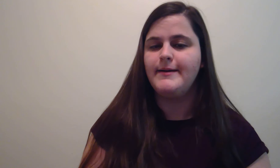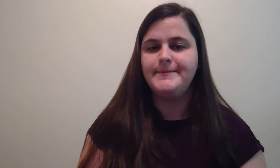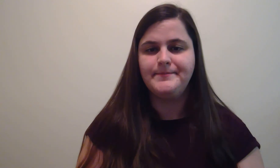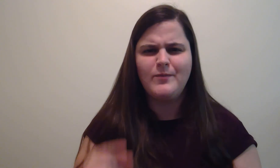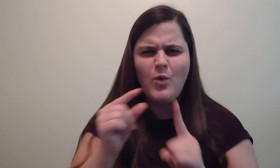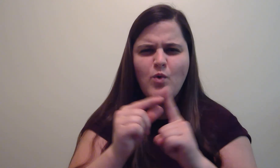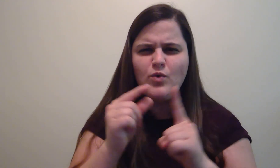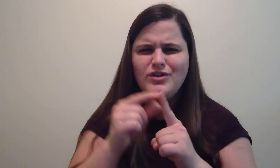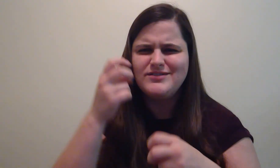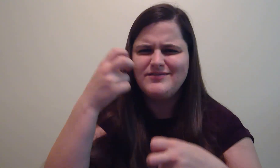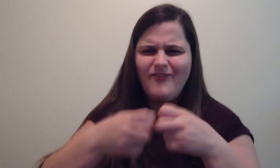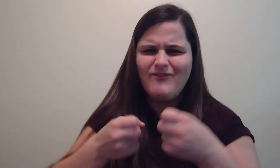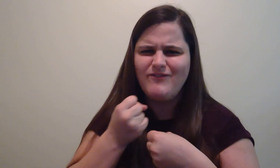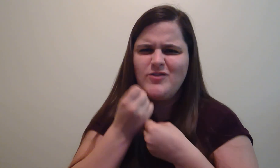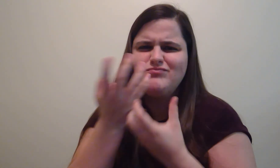but the words never seem to come out.